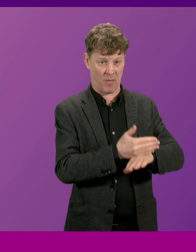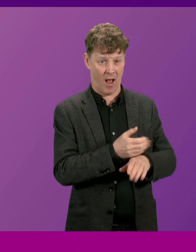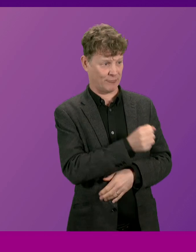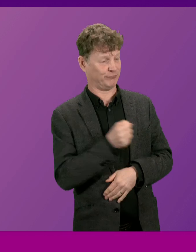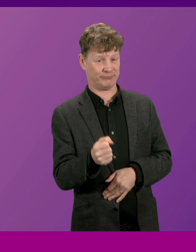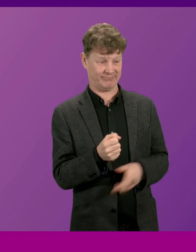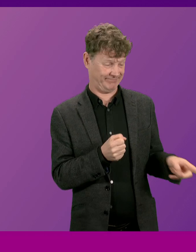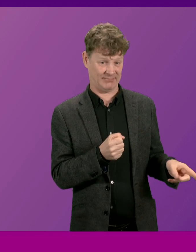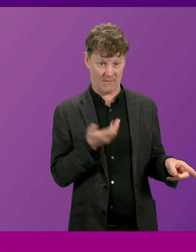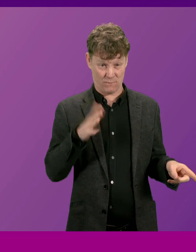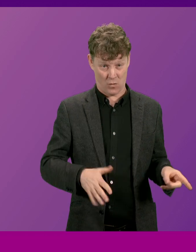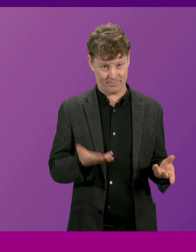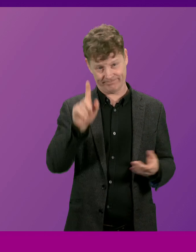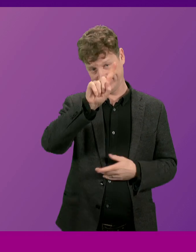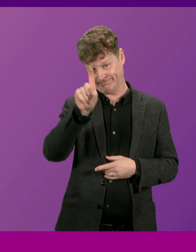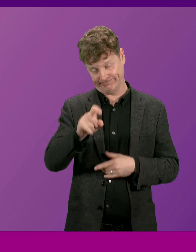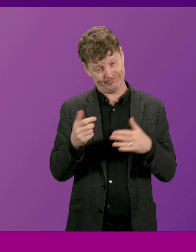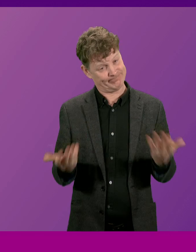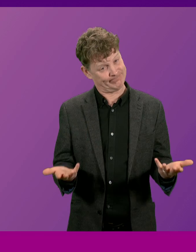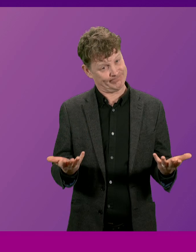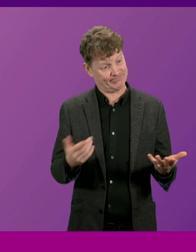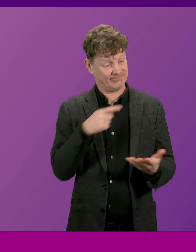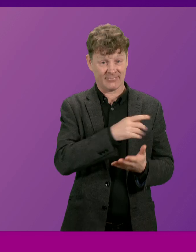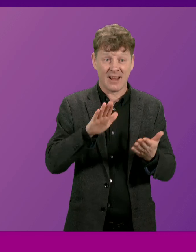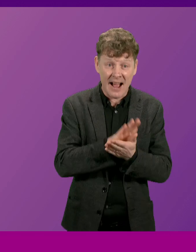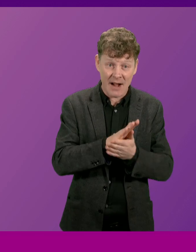that puppy came from or the misery that brought its journey to an end.